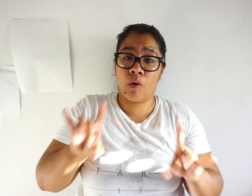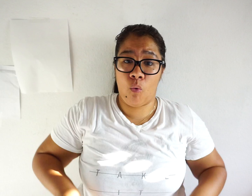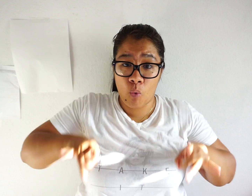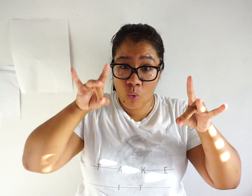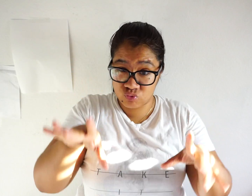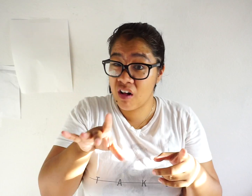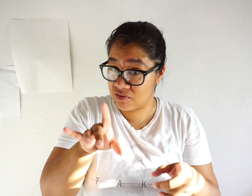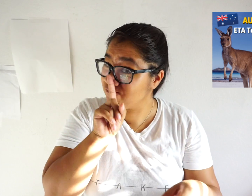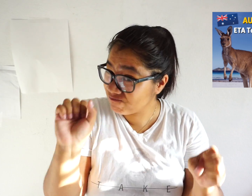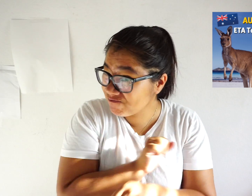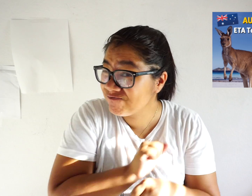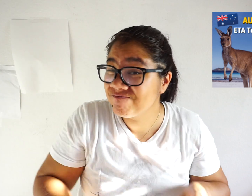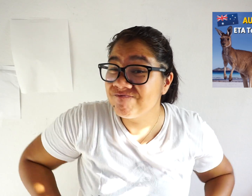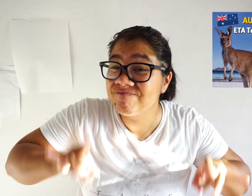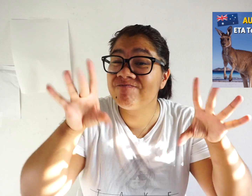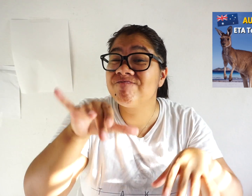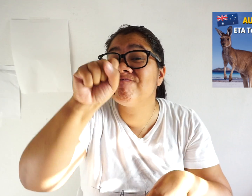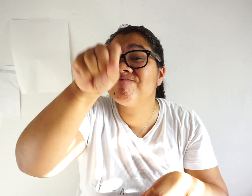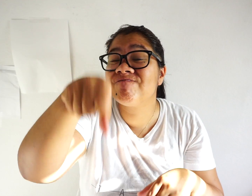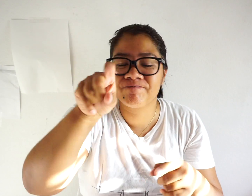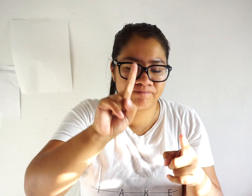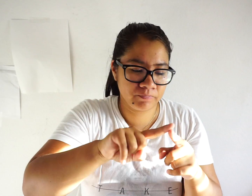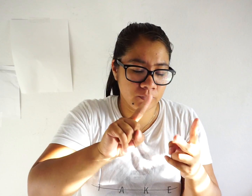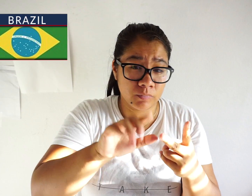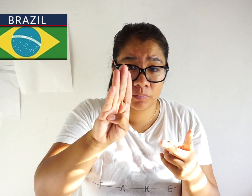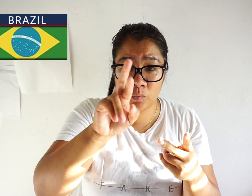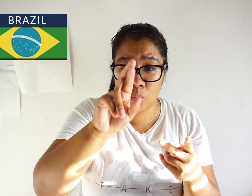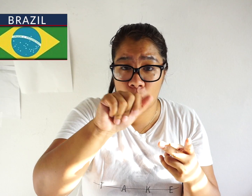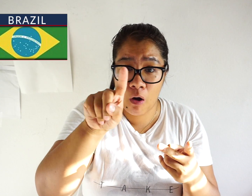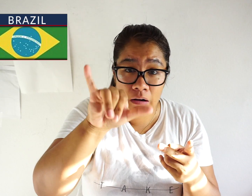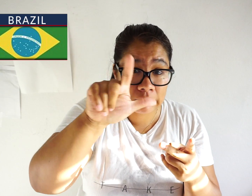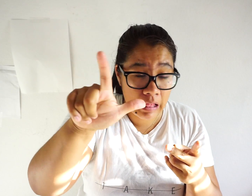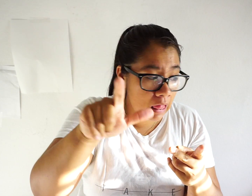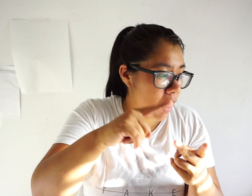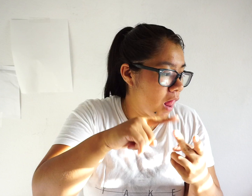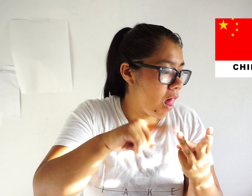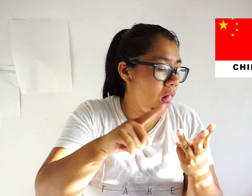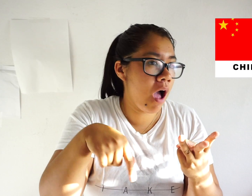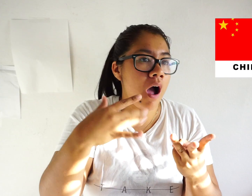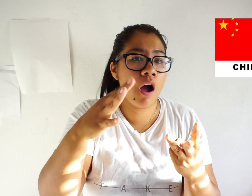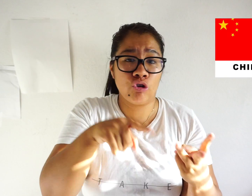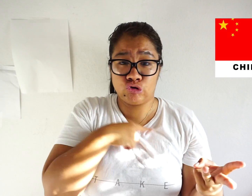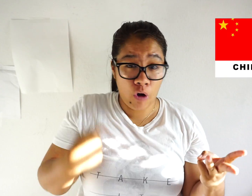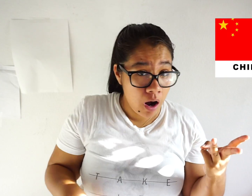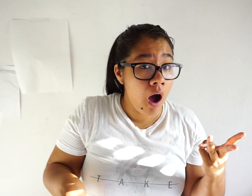Australia, yep! Australia! Brazil China